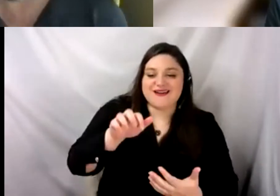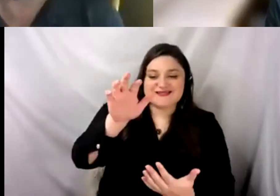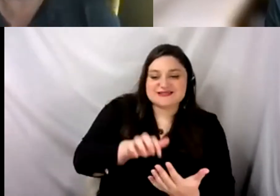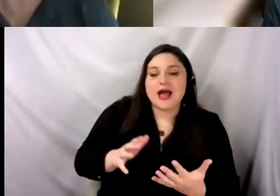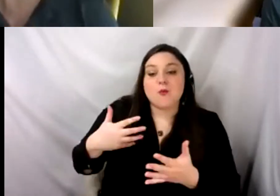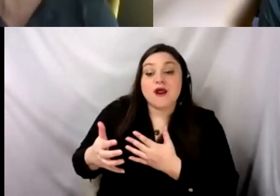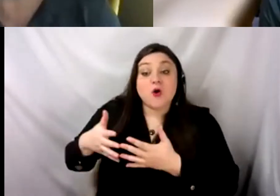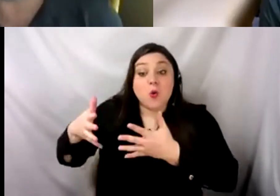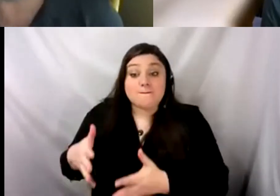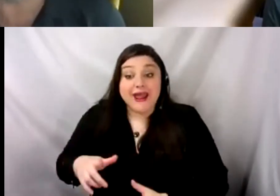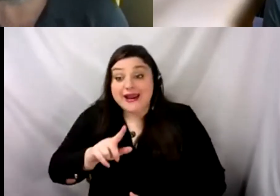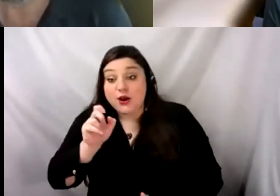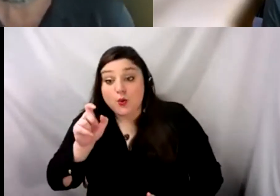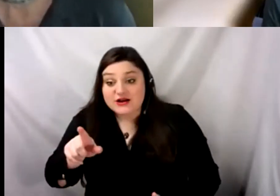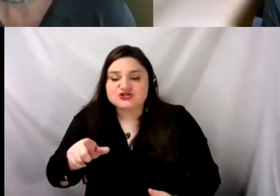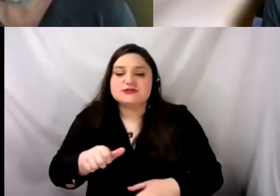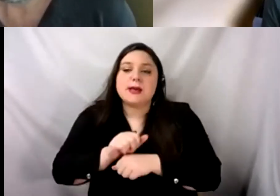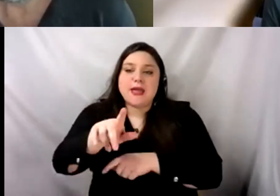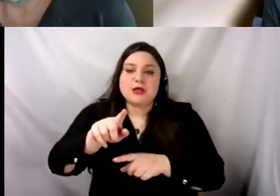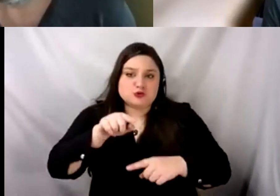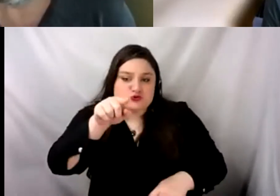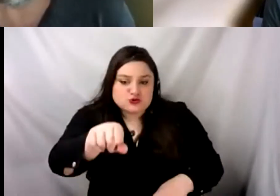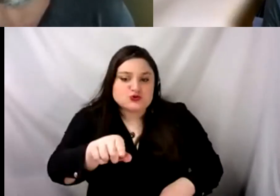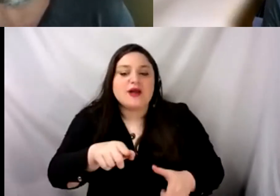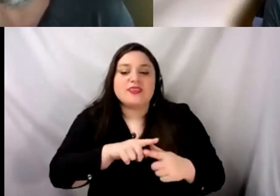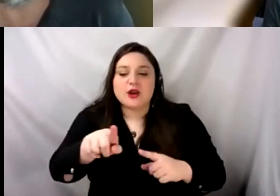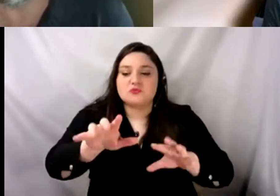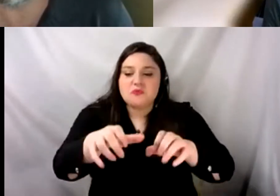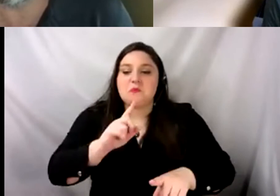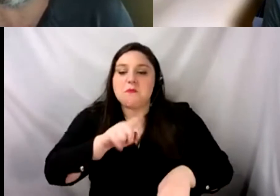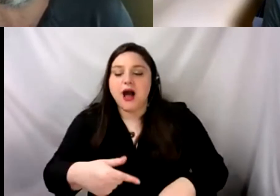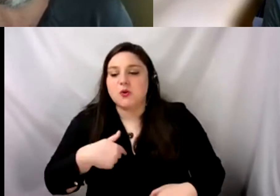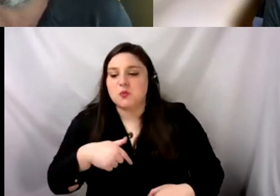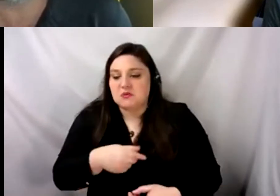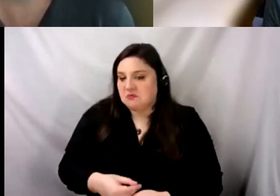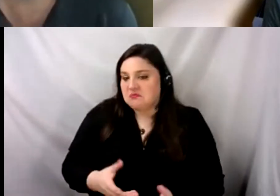problem.